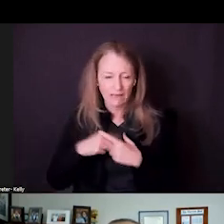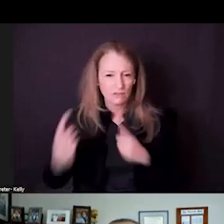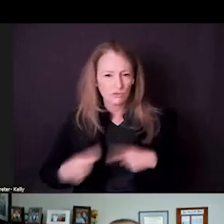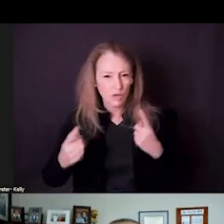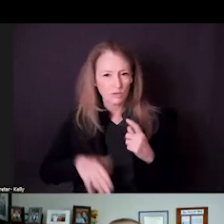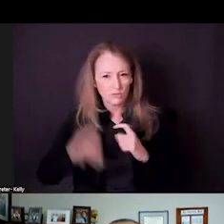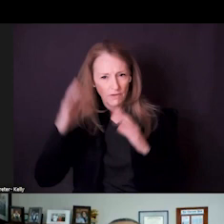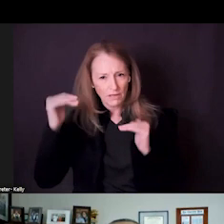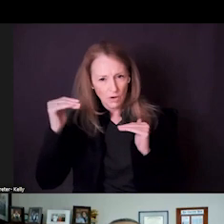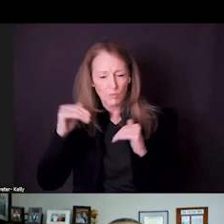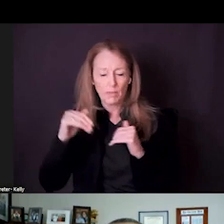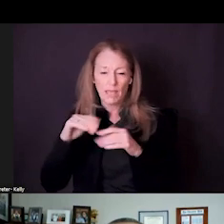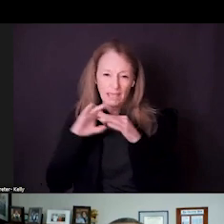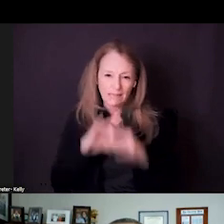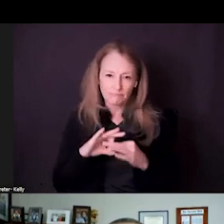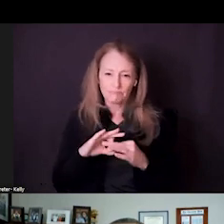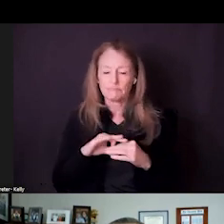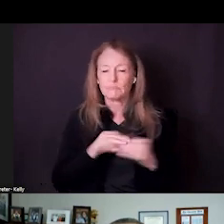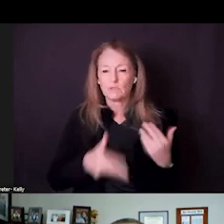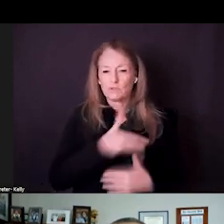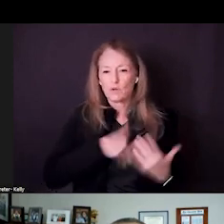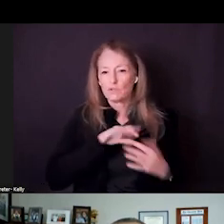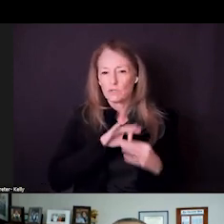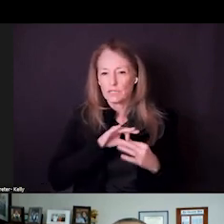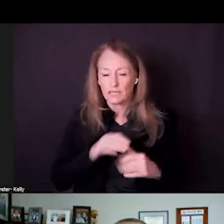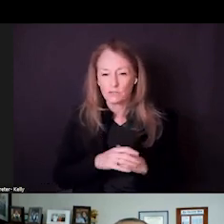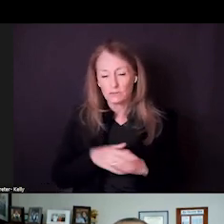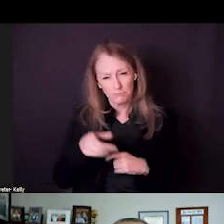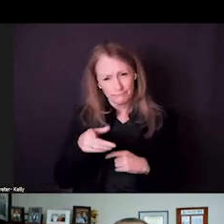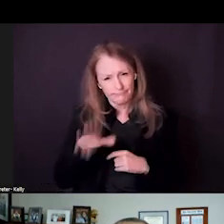CHALLENGE. REMEMBER THAT YOU HELPED GIVE THEM HOPE.